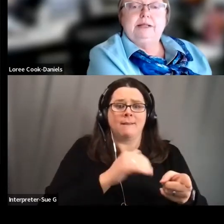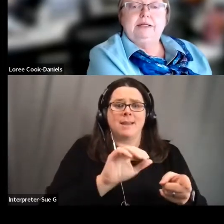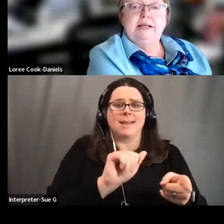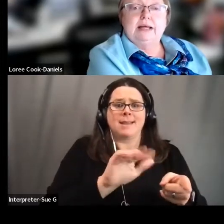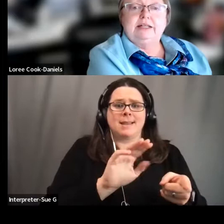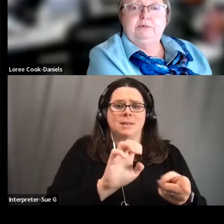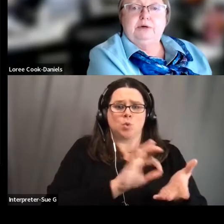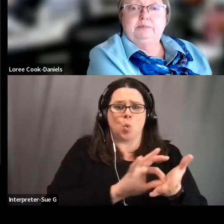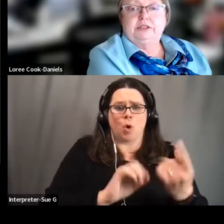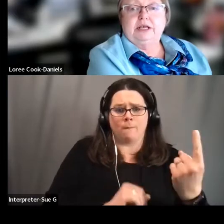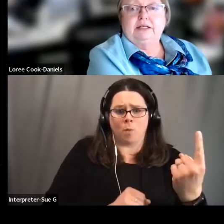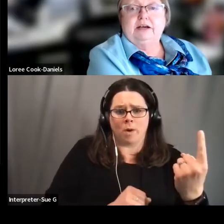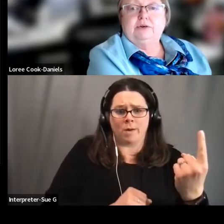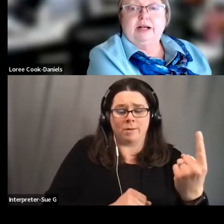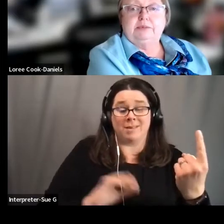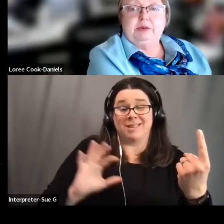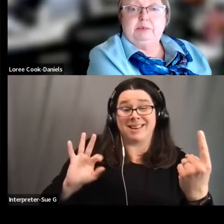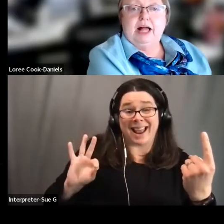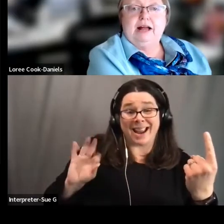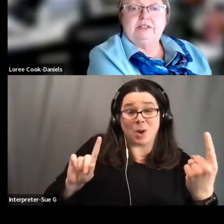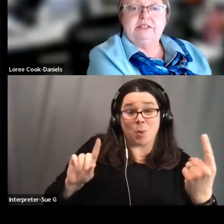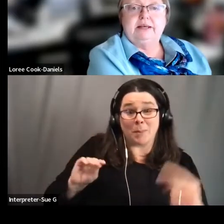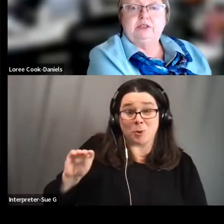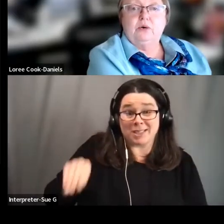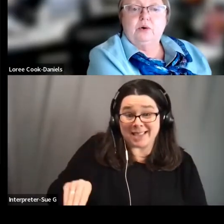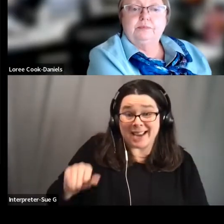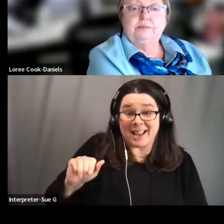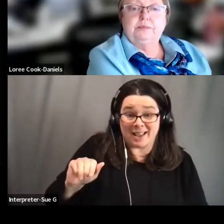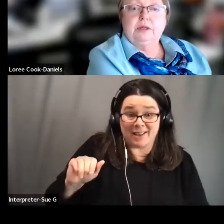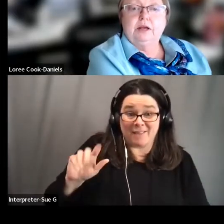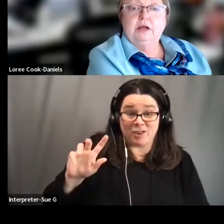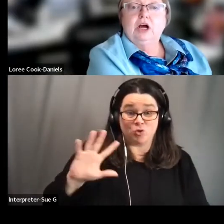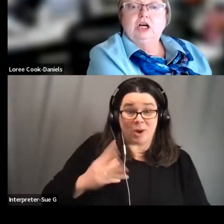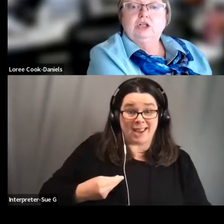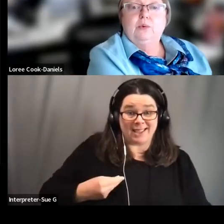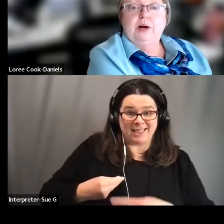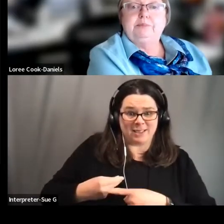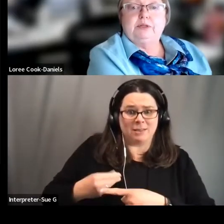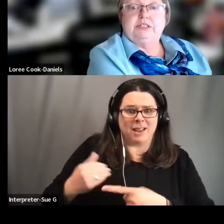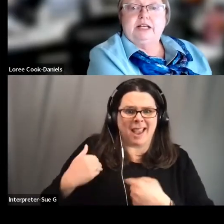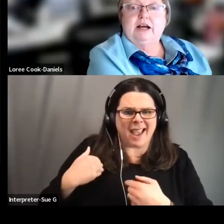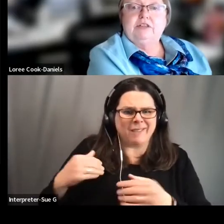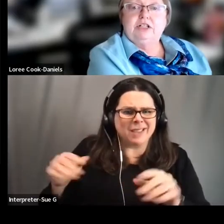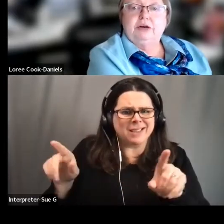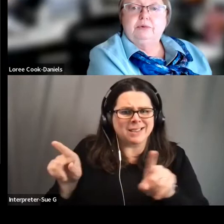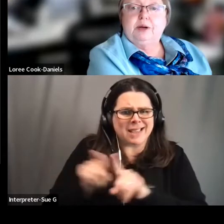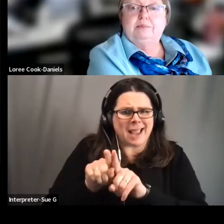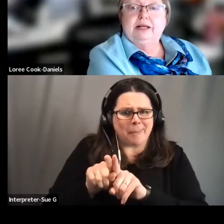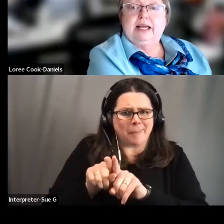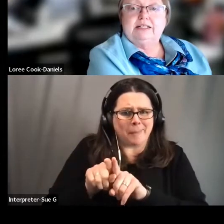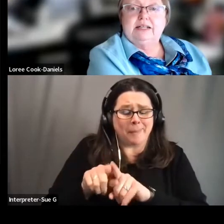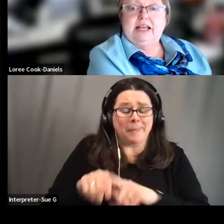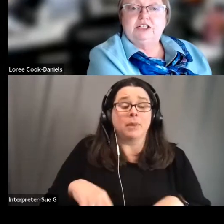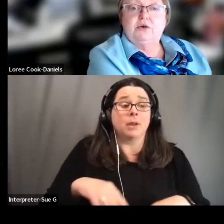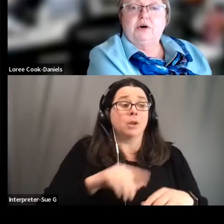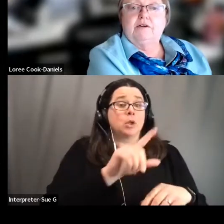But 91% of trans people have the same score. 20% of the general public has an ACE score